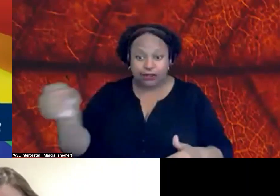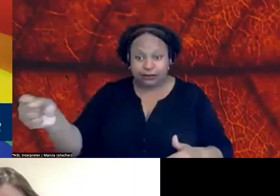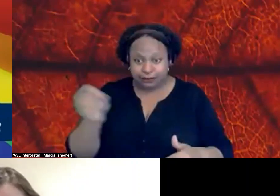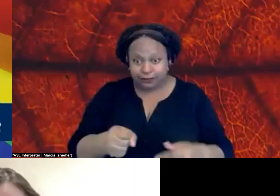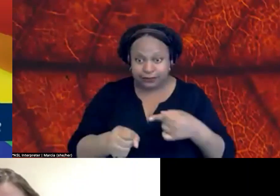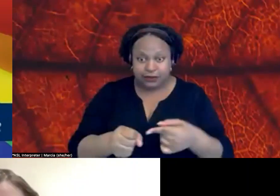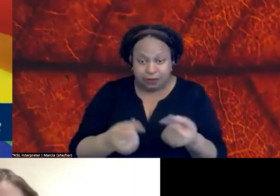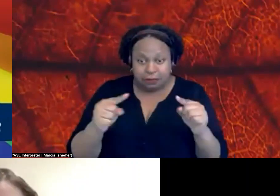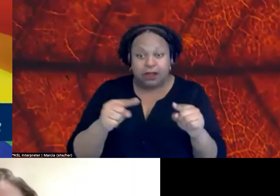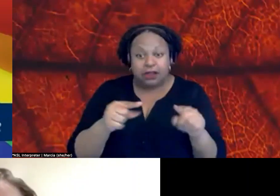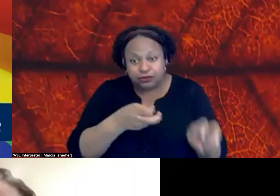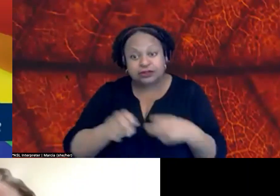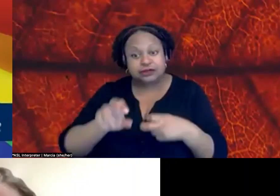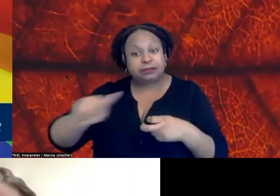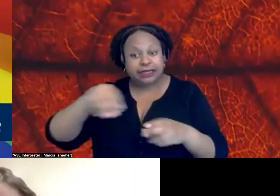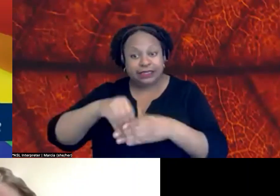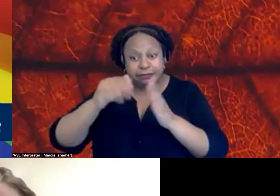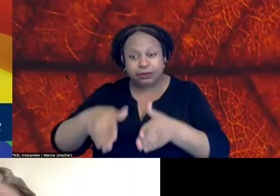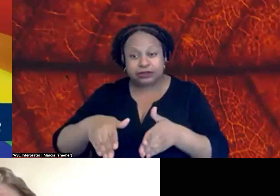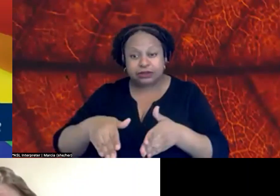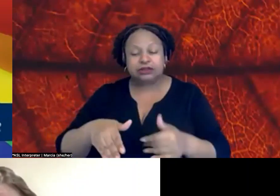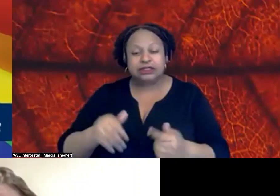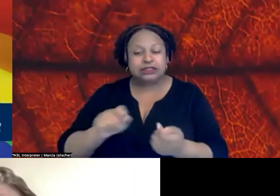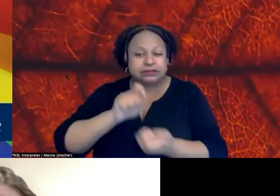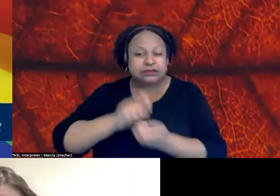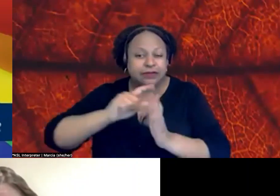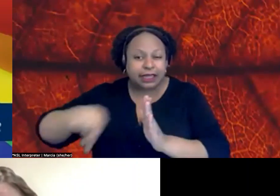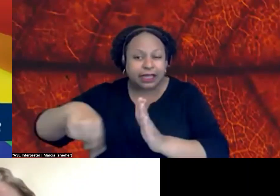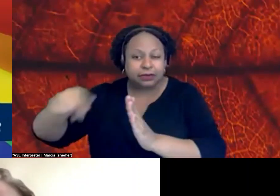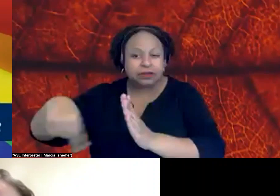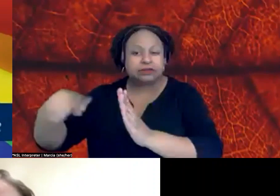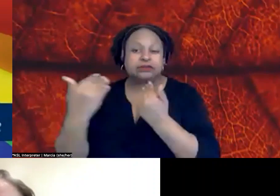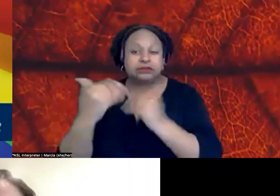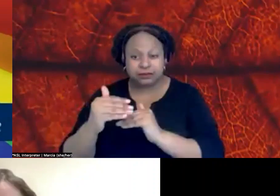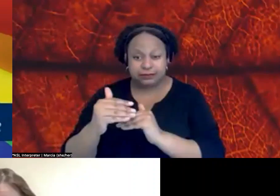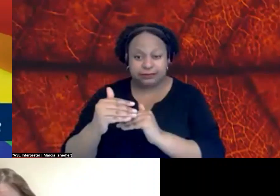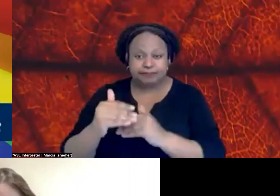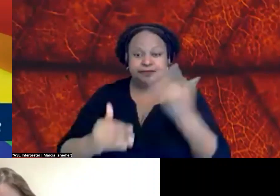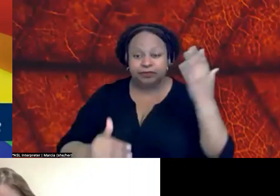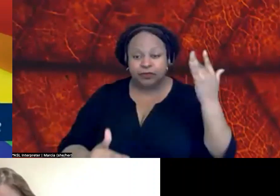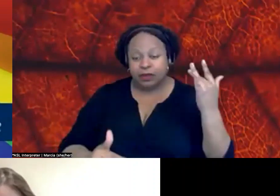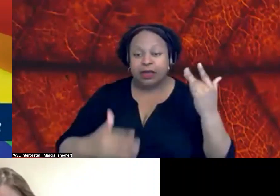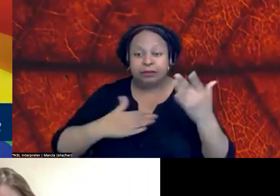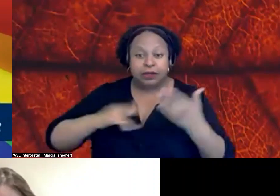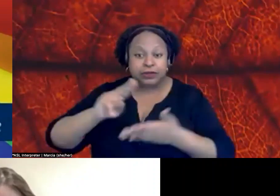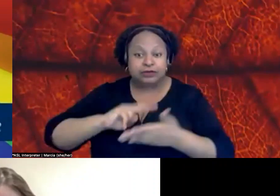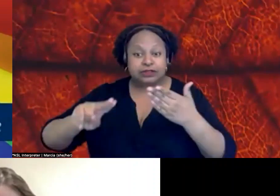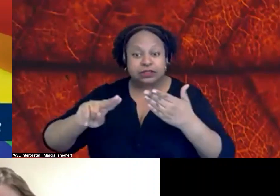I had it for a certain amount of time because since my university took it sweet old time,